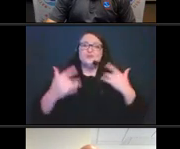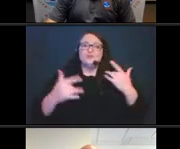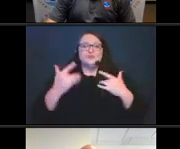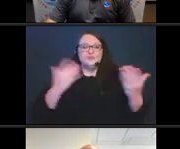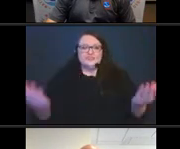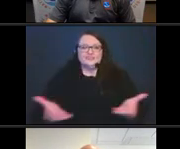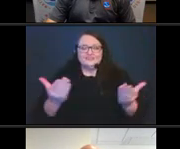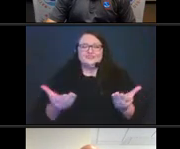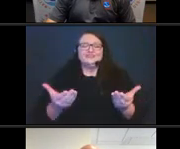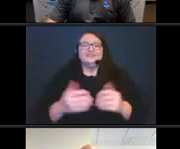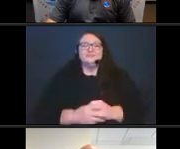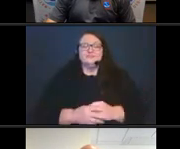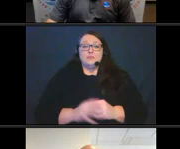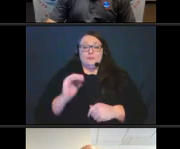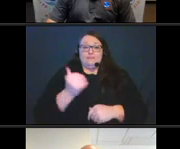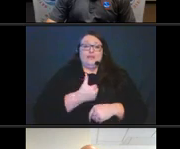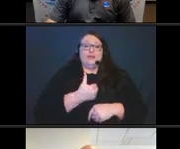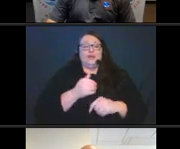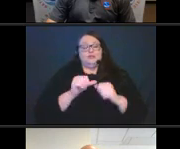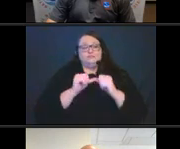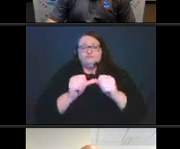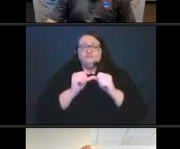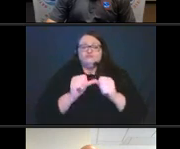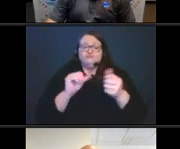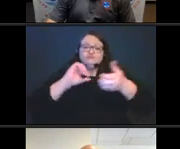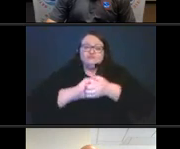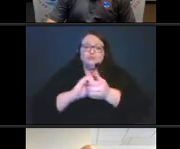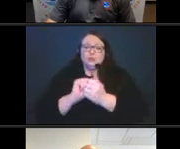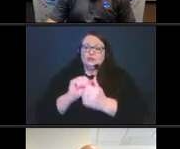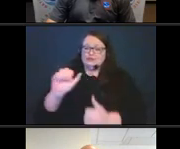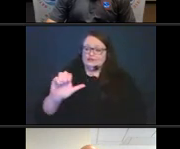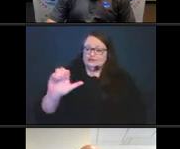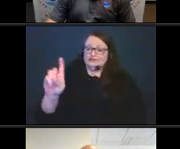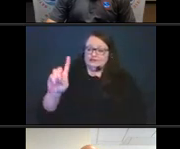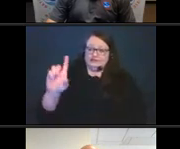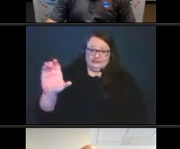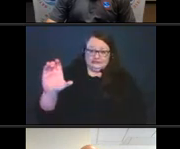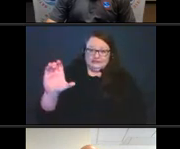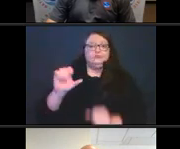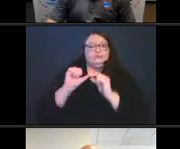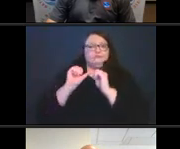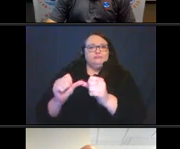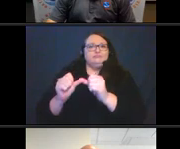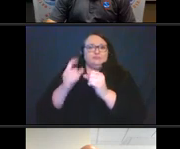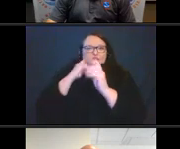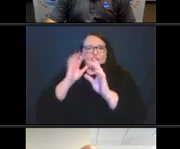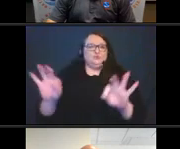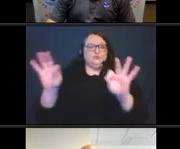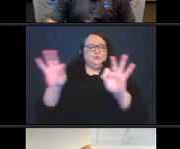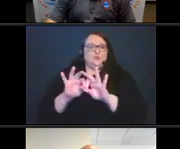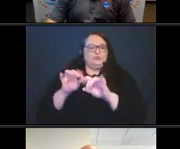continuing our longstanding partnership with the CDC on this important endeavor. NOAA and CDC have